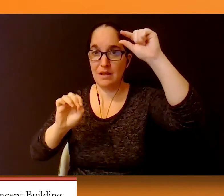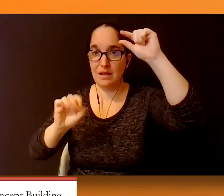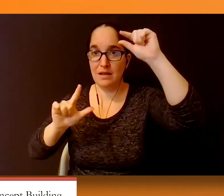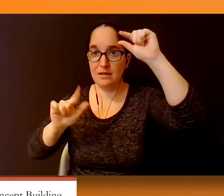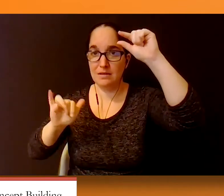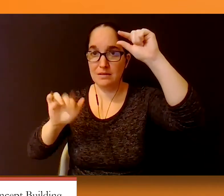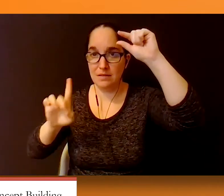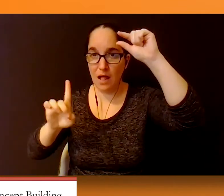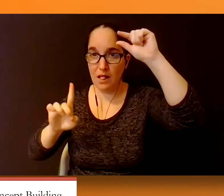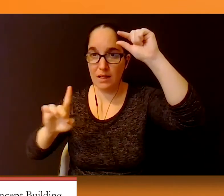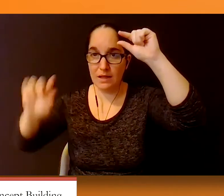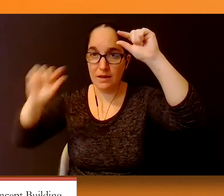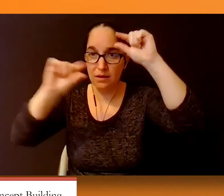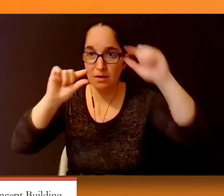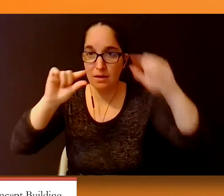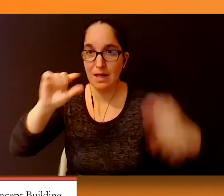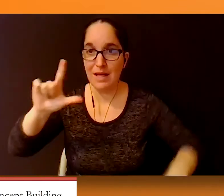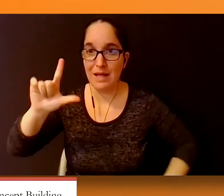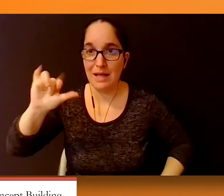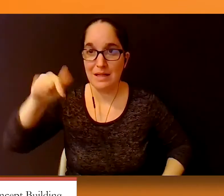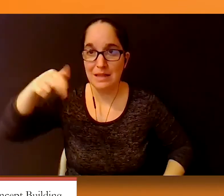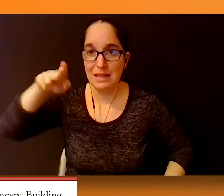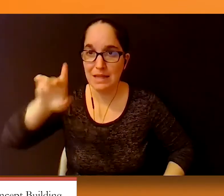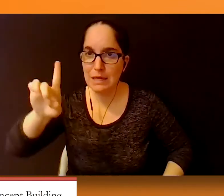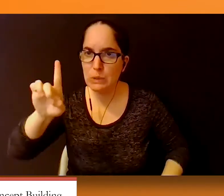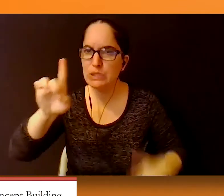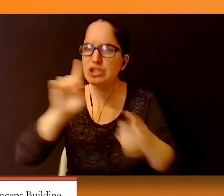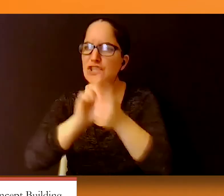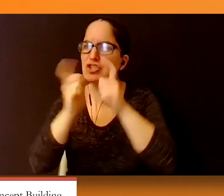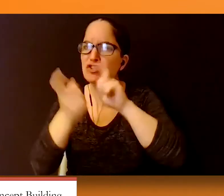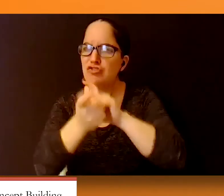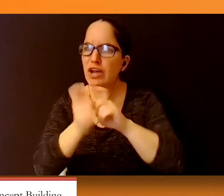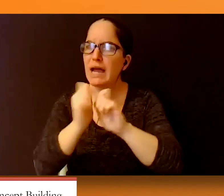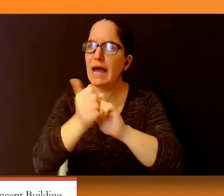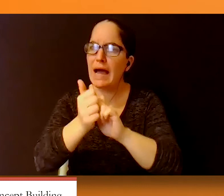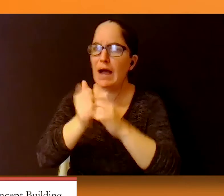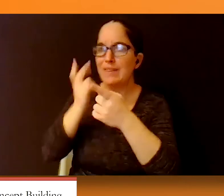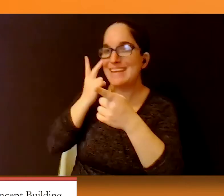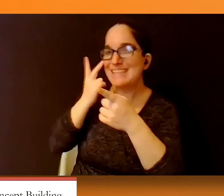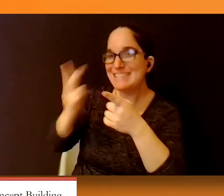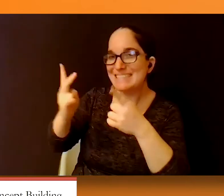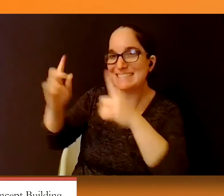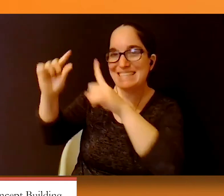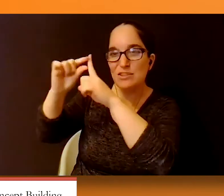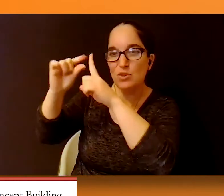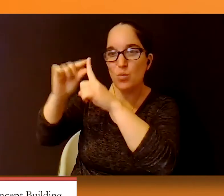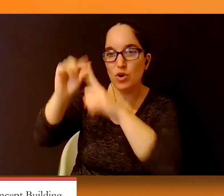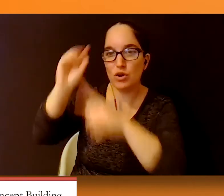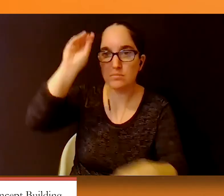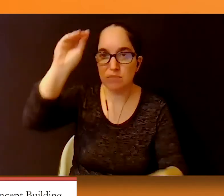and then the different states and how they change. You have those in a way that they can see the word, but they also,